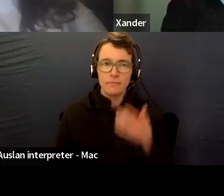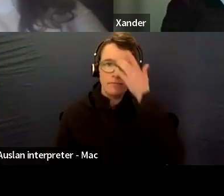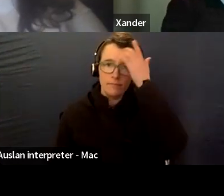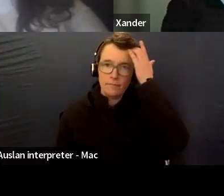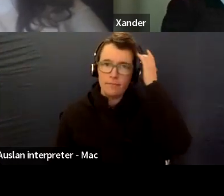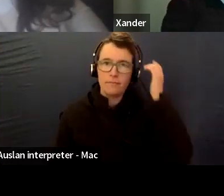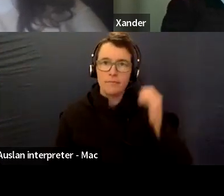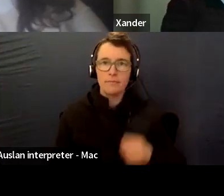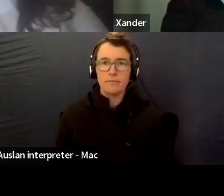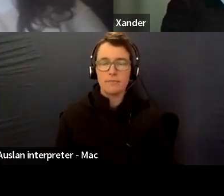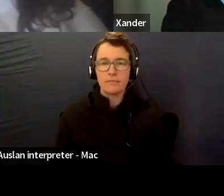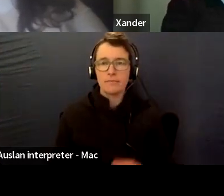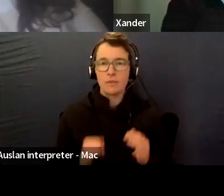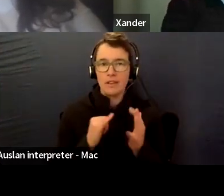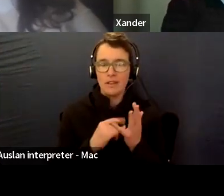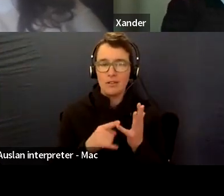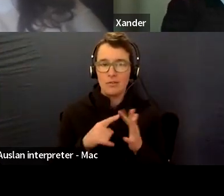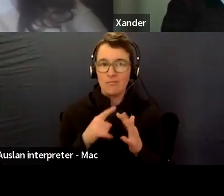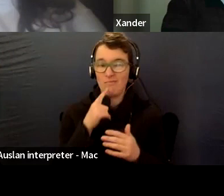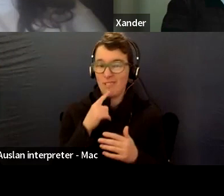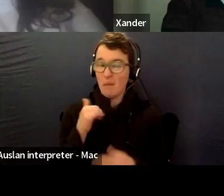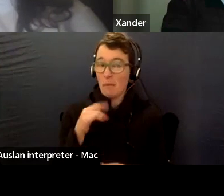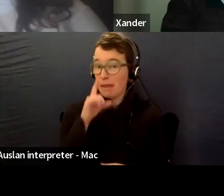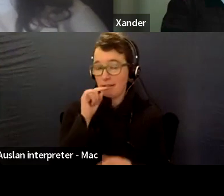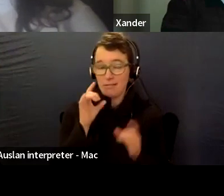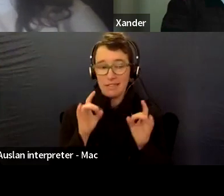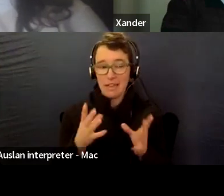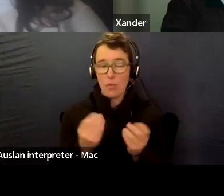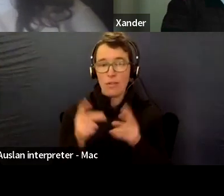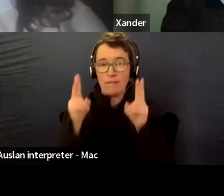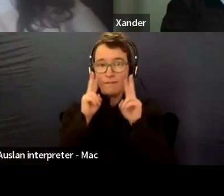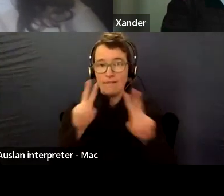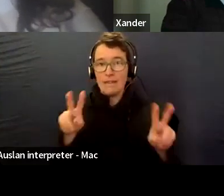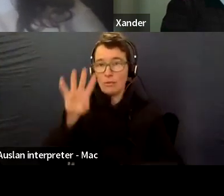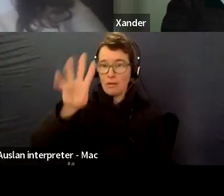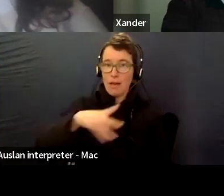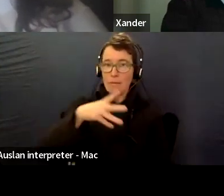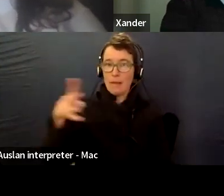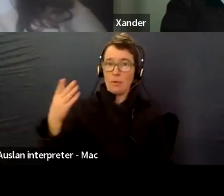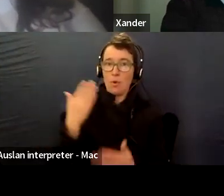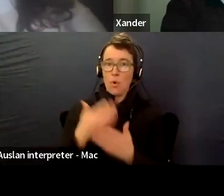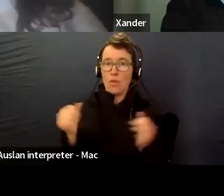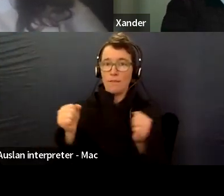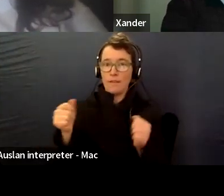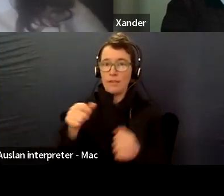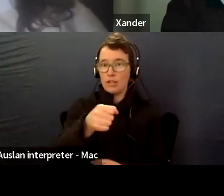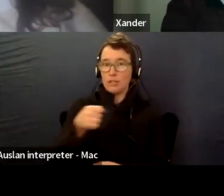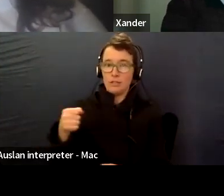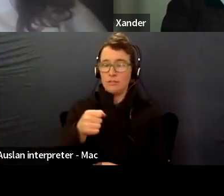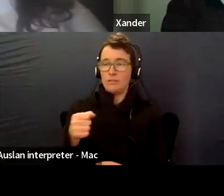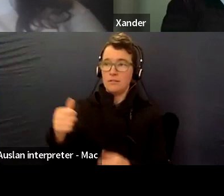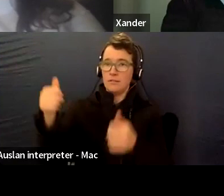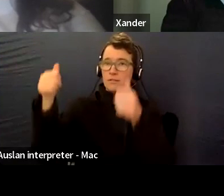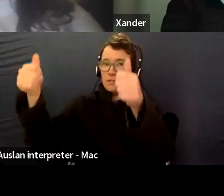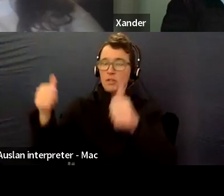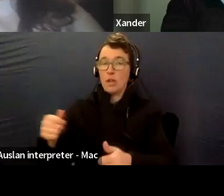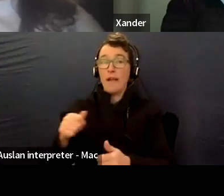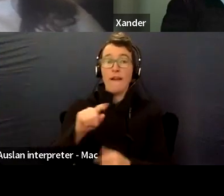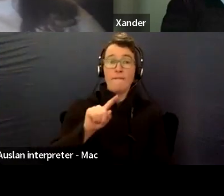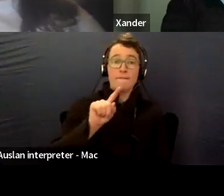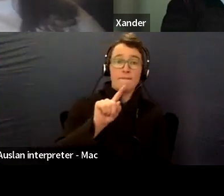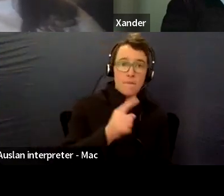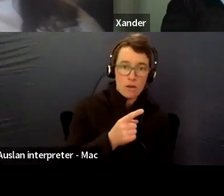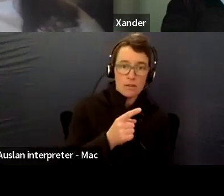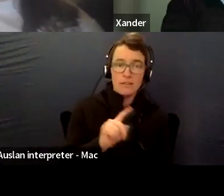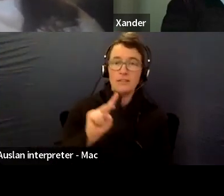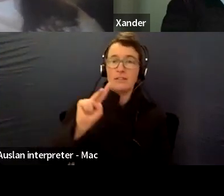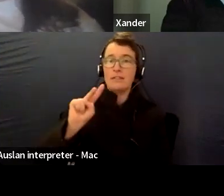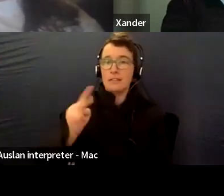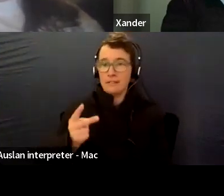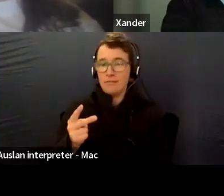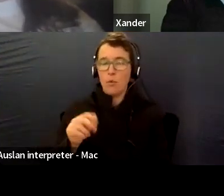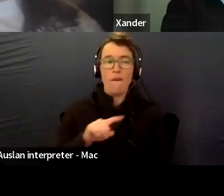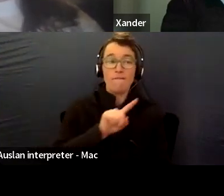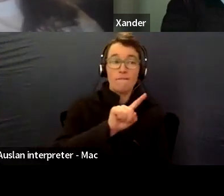And even if that starts with a visual timetable on the fridge at home, about what comes first, what comes next. and some really simple ways to do that.